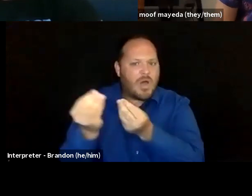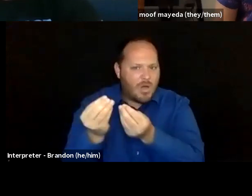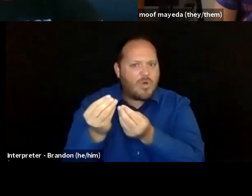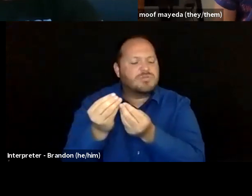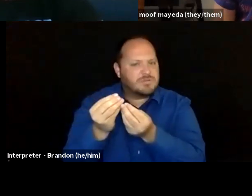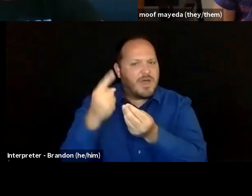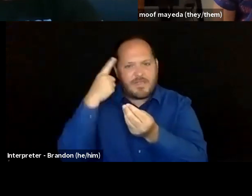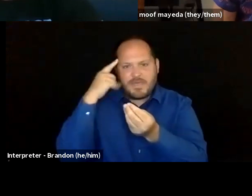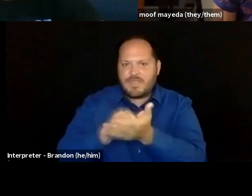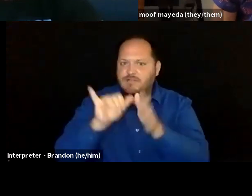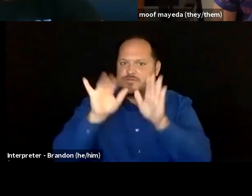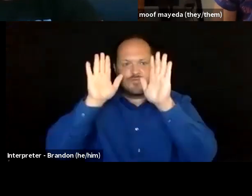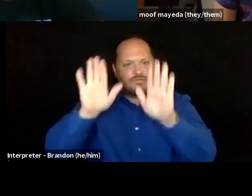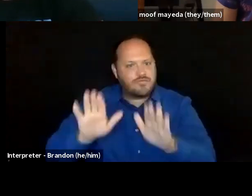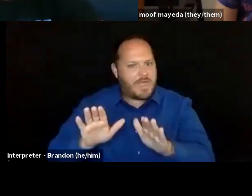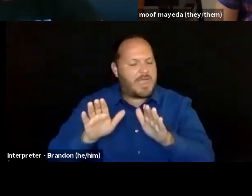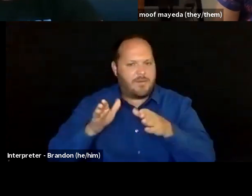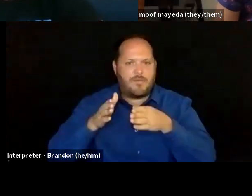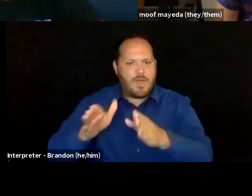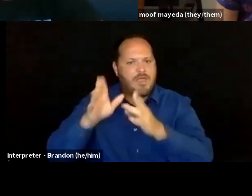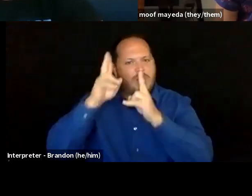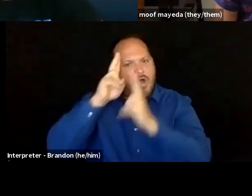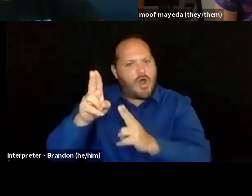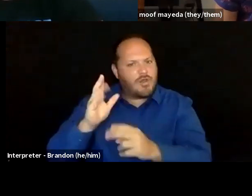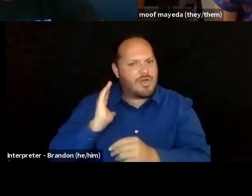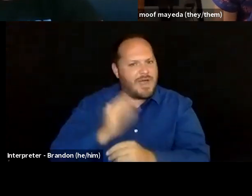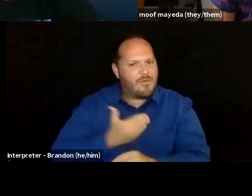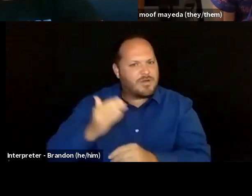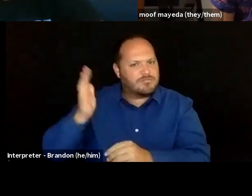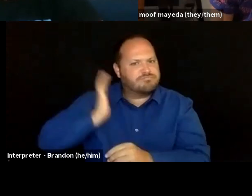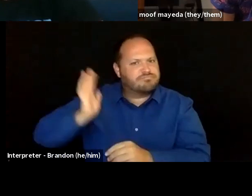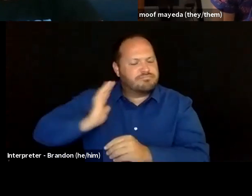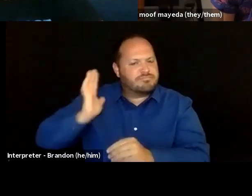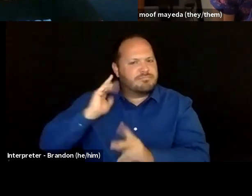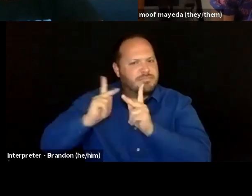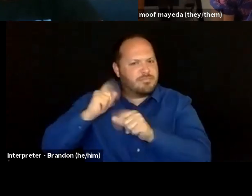figure out how to recognize Pride season, Pride month, Pride